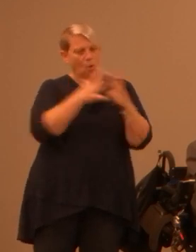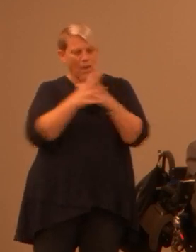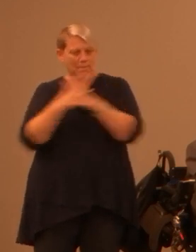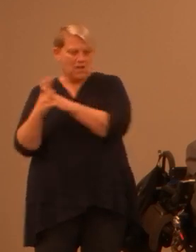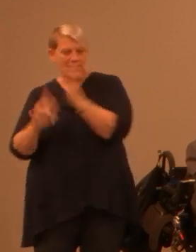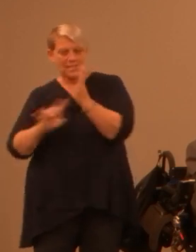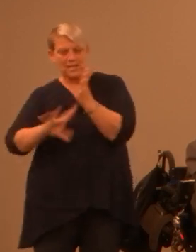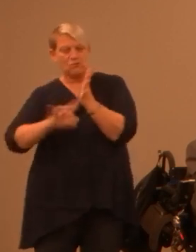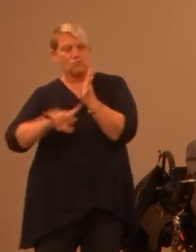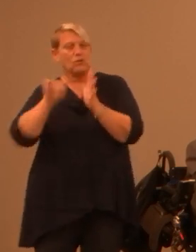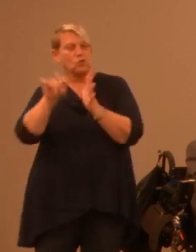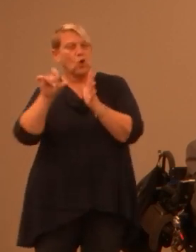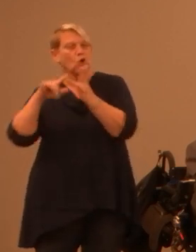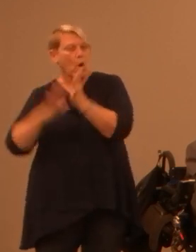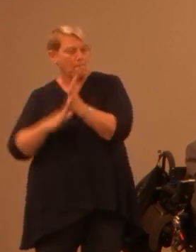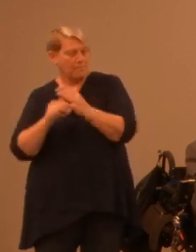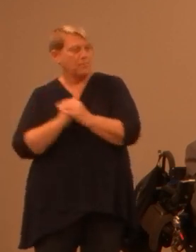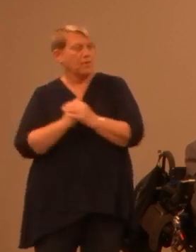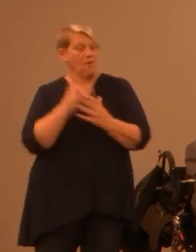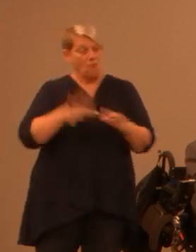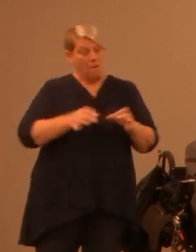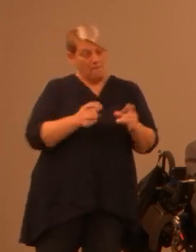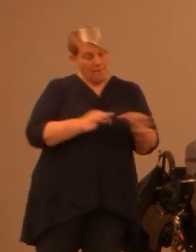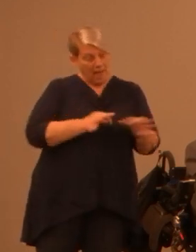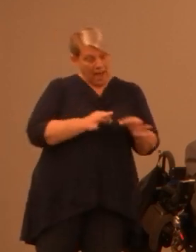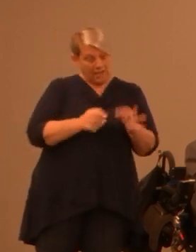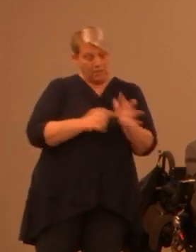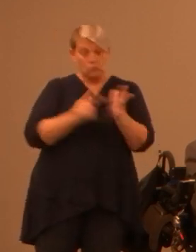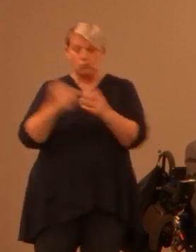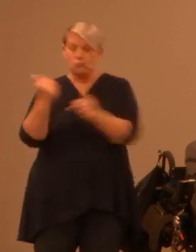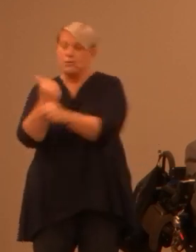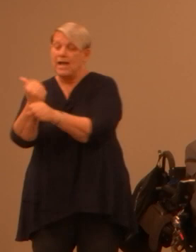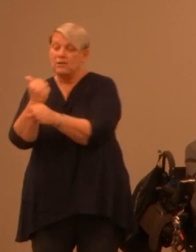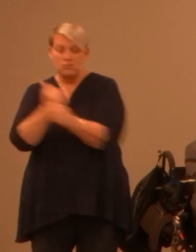From the planning stage to production, accessibility is at the forefront of